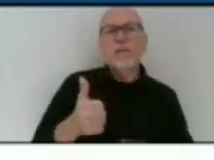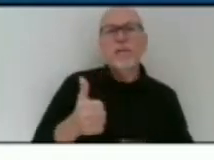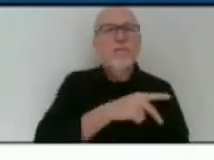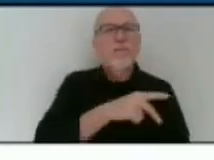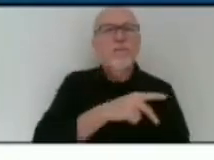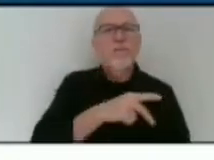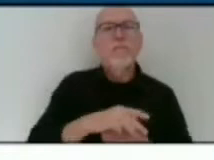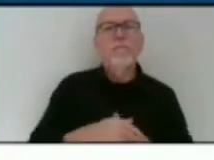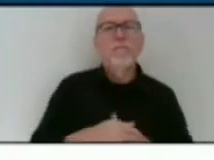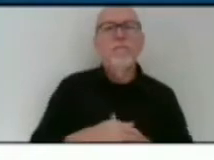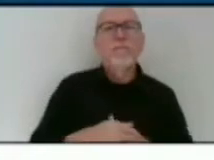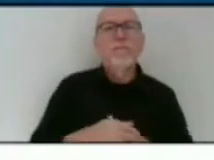in our hospitals.